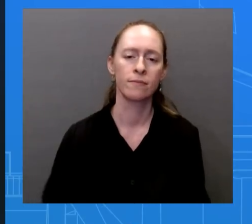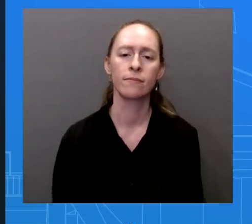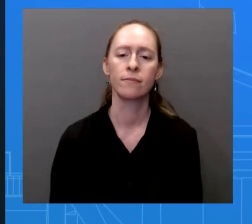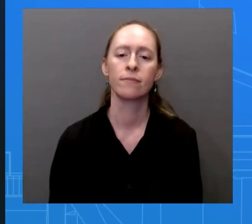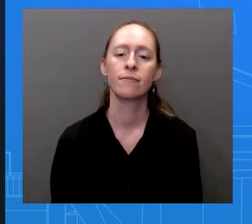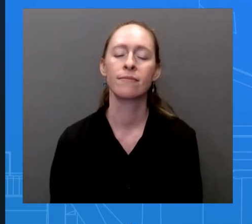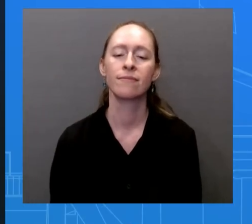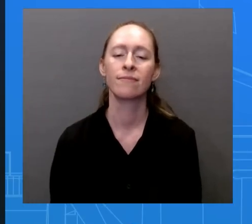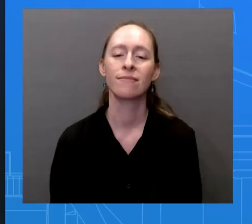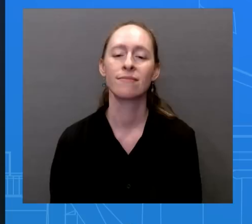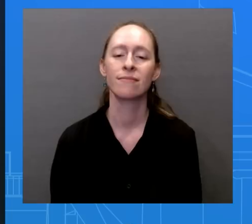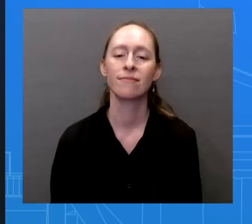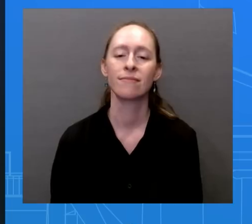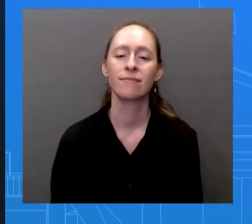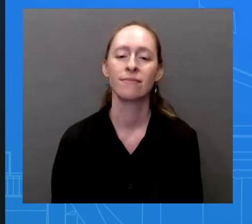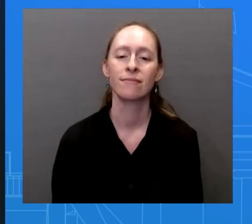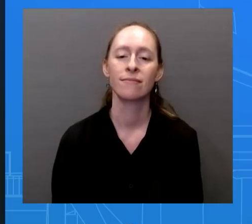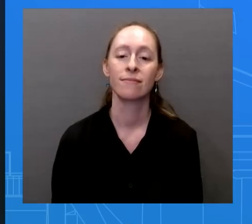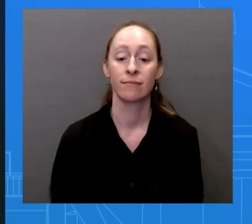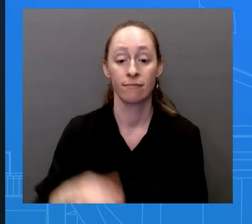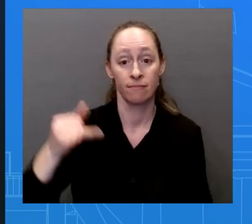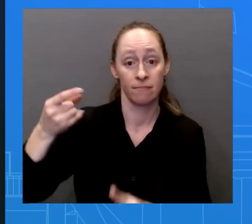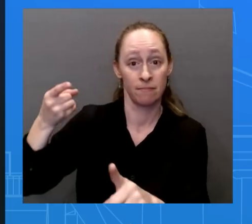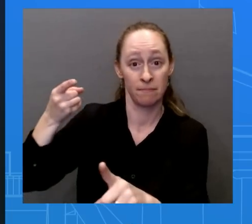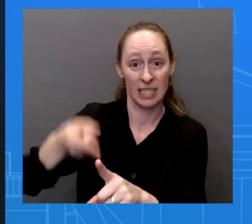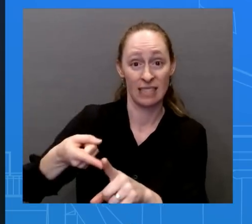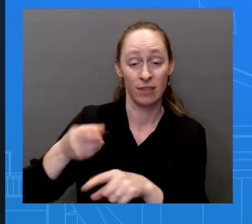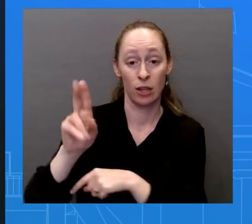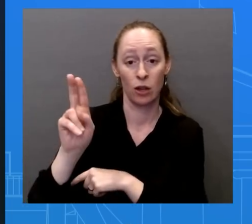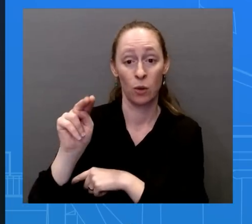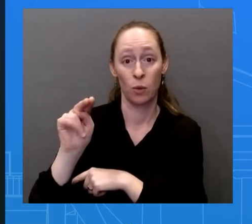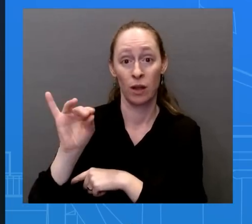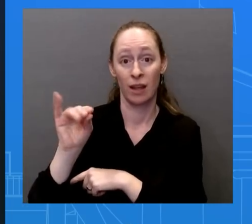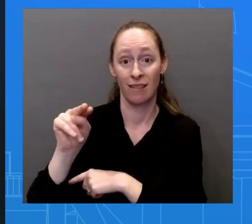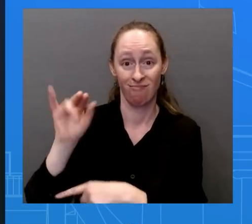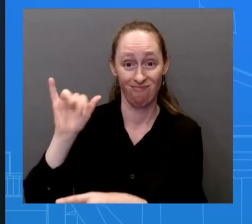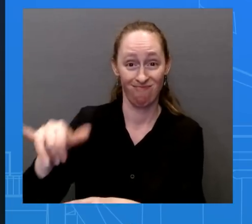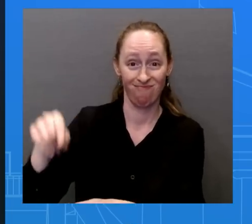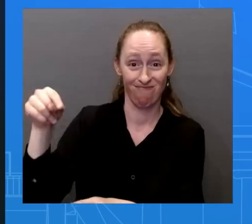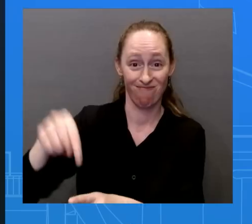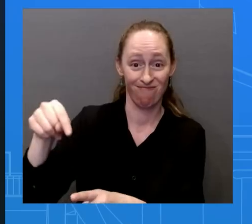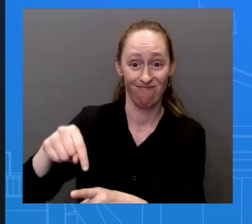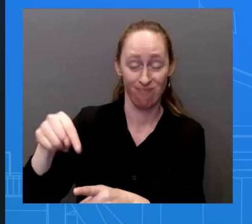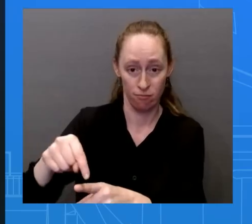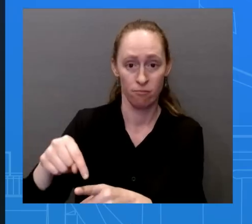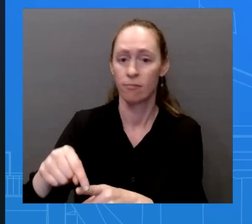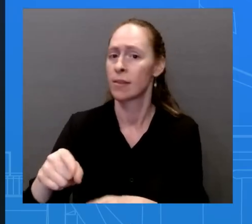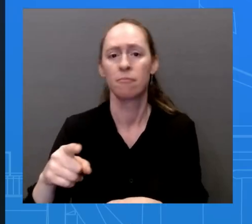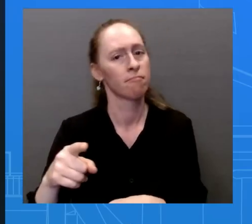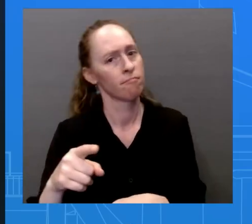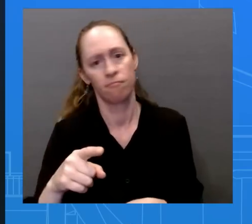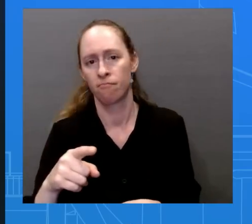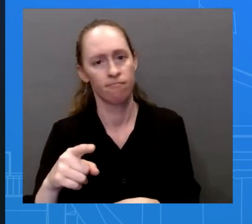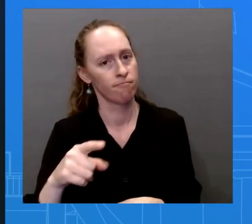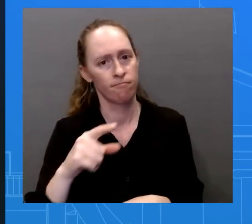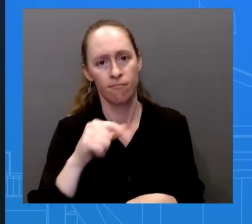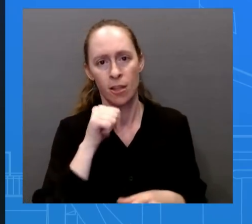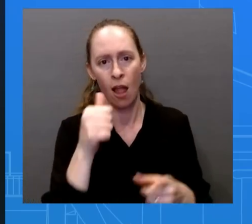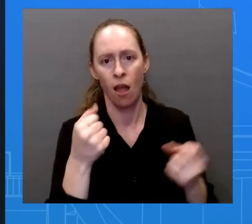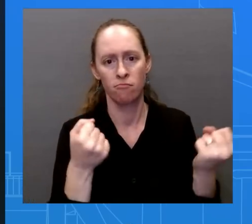Tam, of the current proposed contract does not mean we face an immediate rail shutdown, but it does mean that the union and the employers